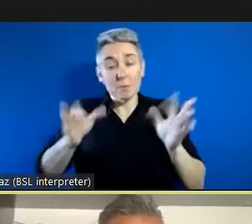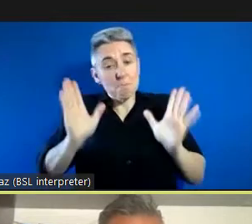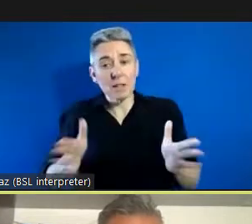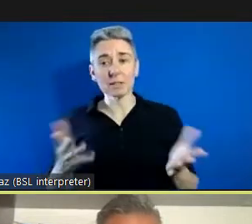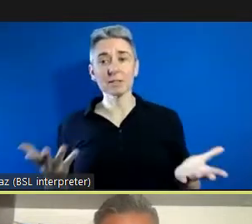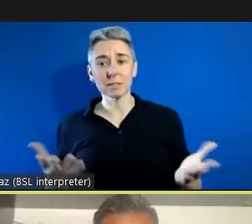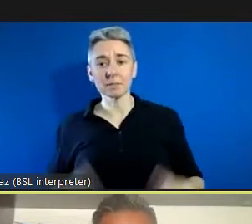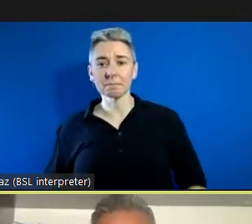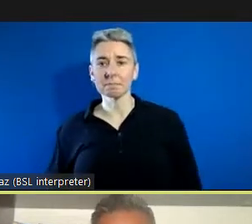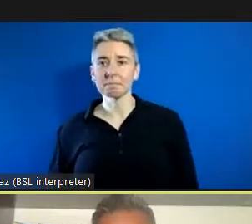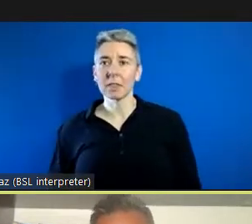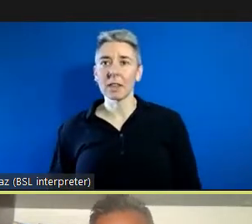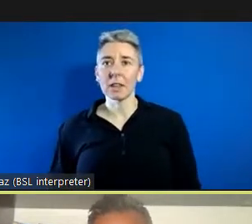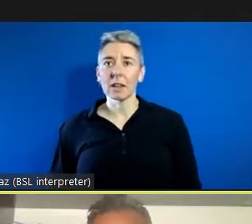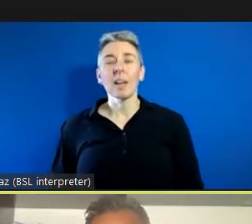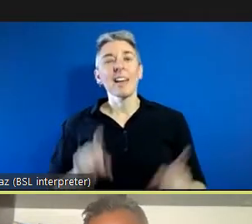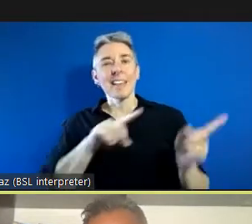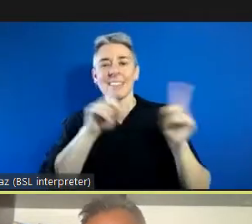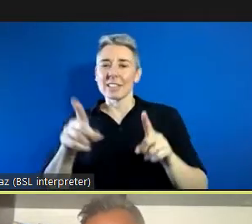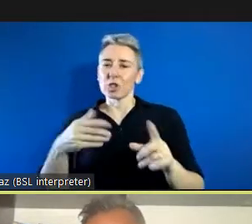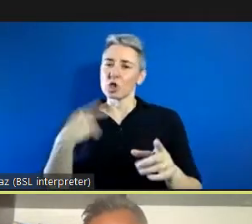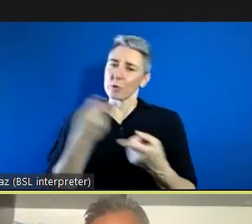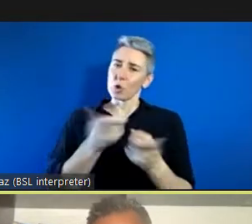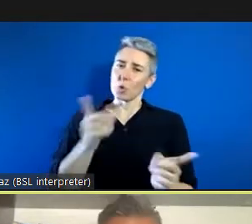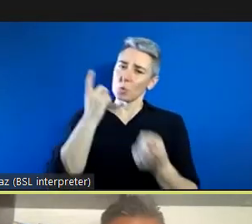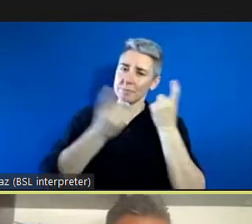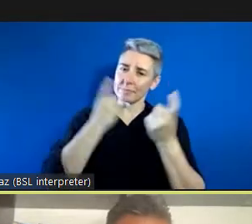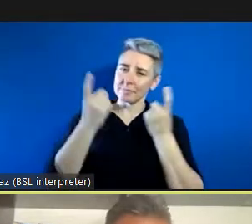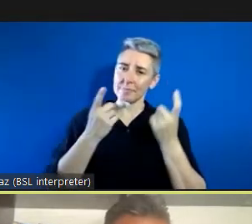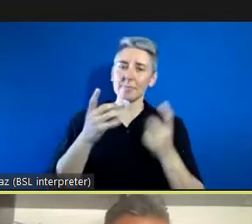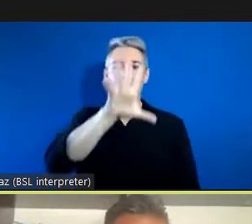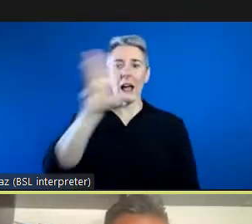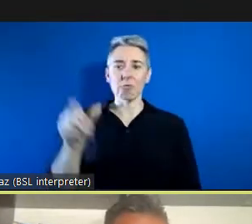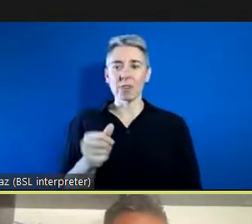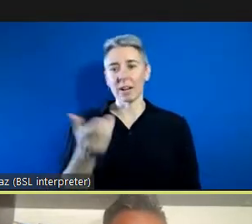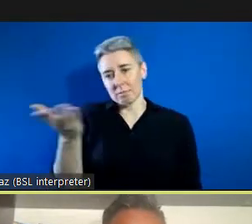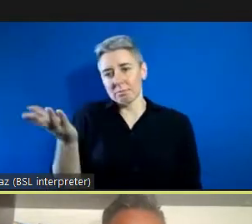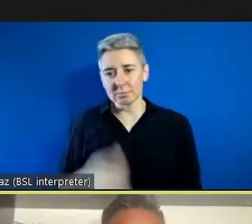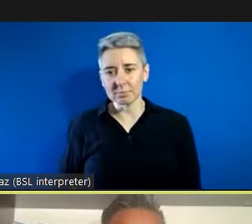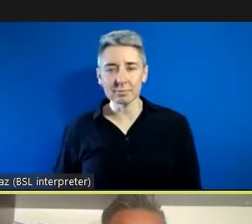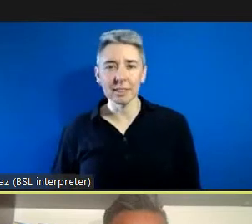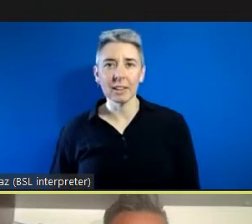if you'd think about but this is the map of Africa as you can tell, I'm no doubt and you can see it